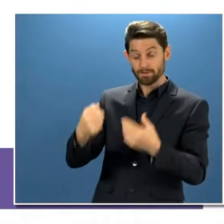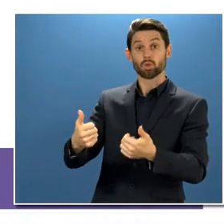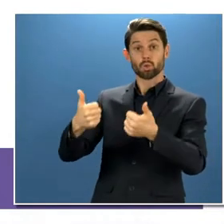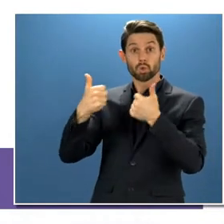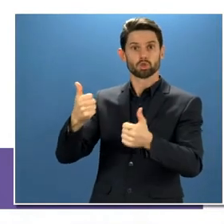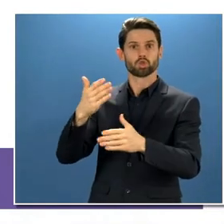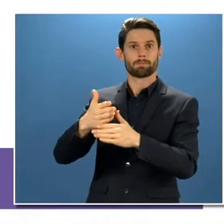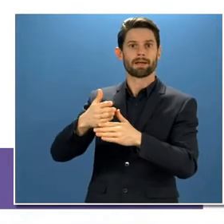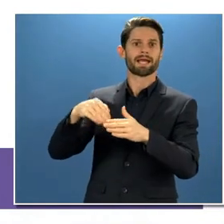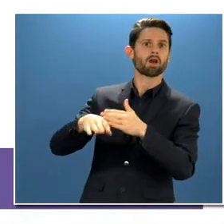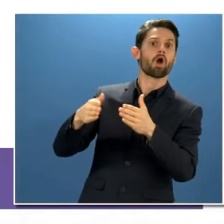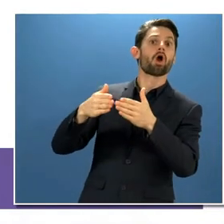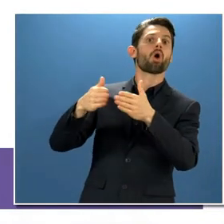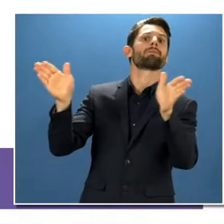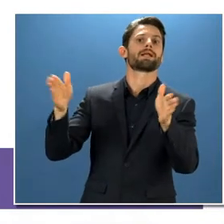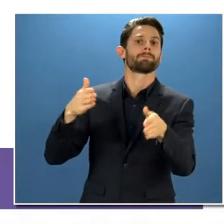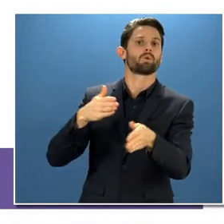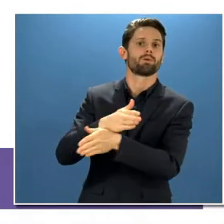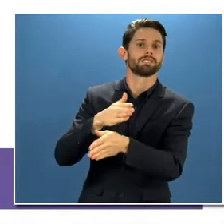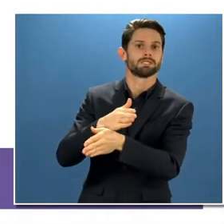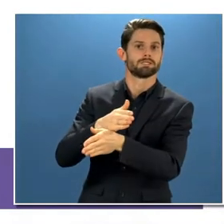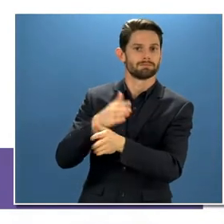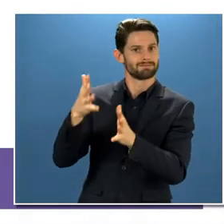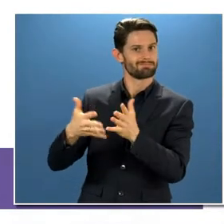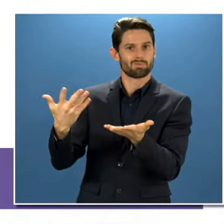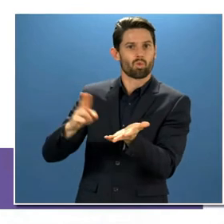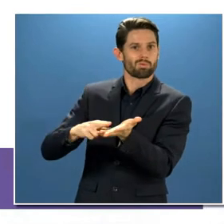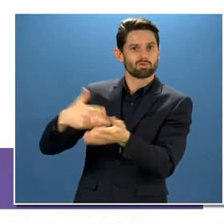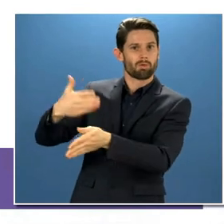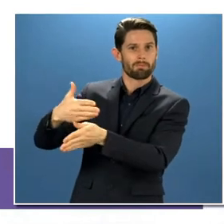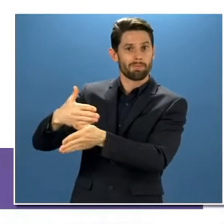reflective of a disability policy system that is working well.